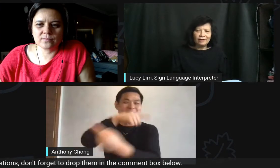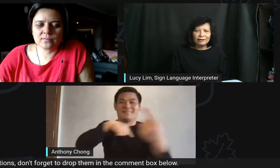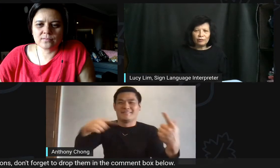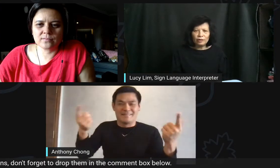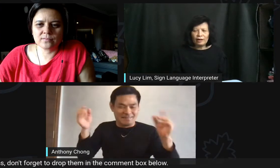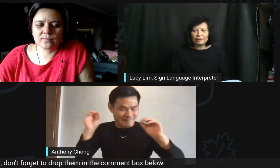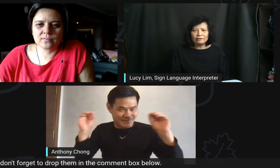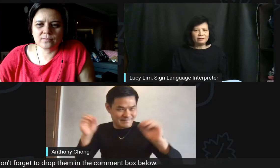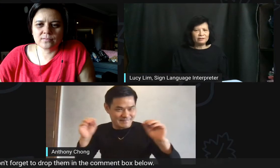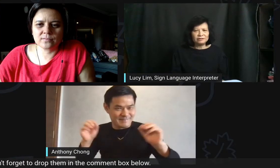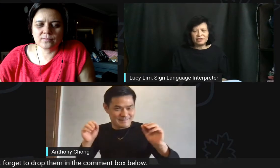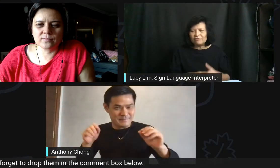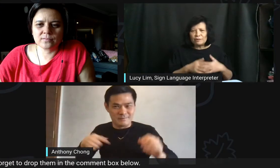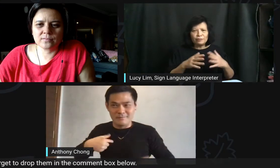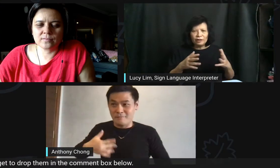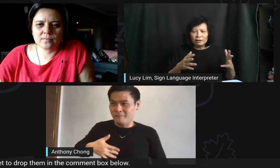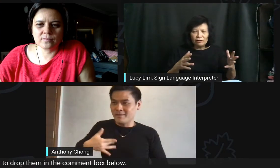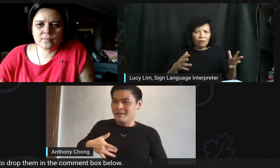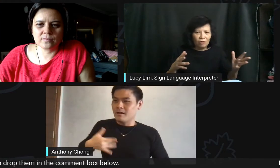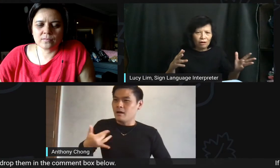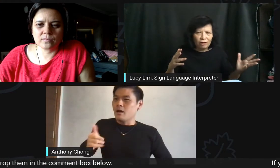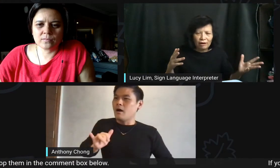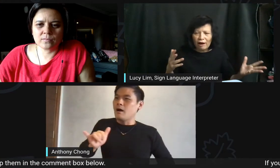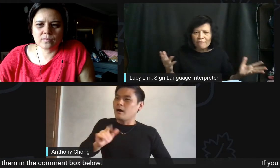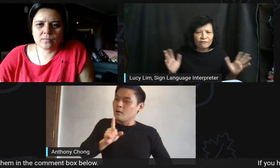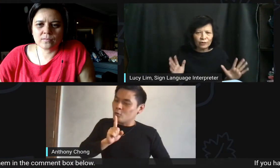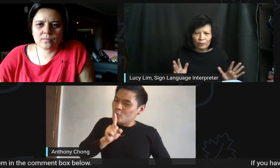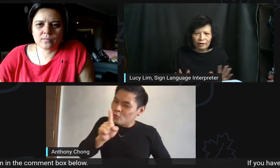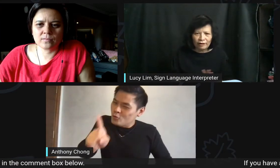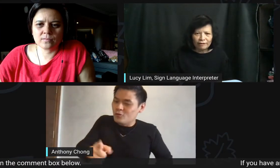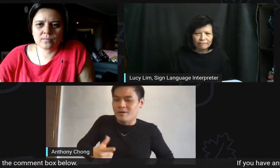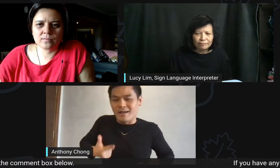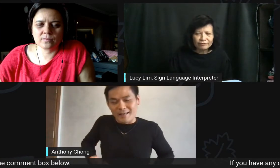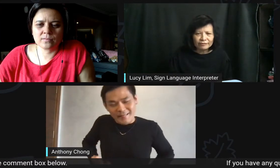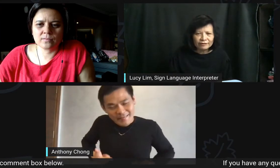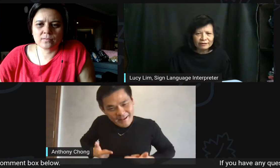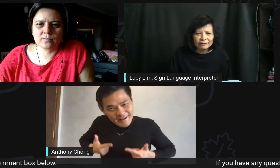There were like Deaf people everywhere.